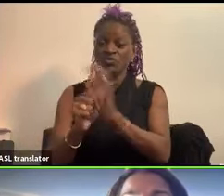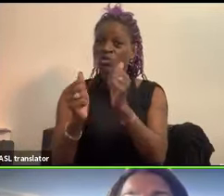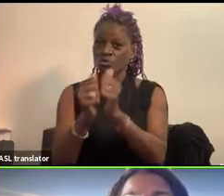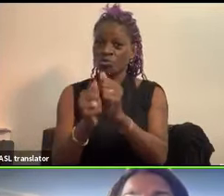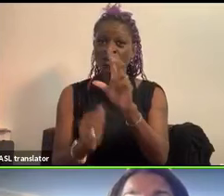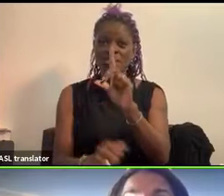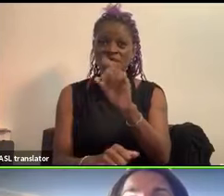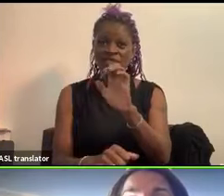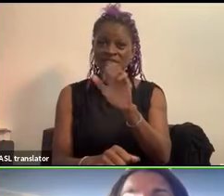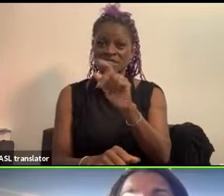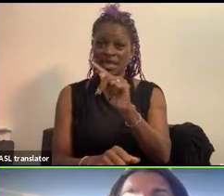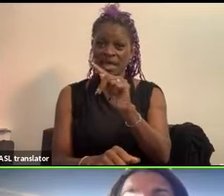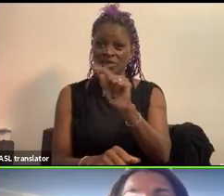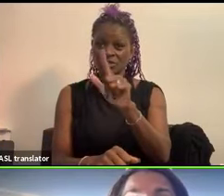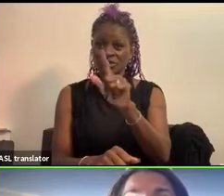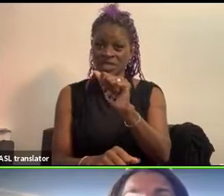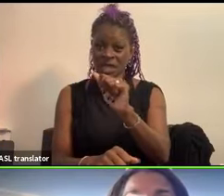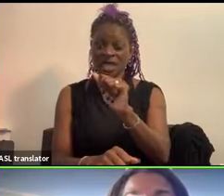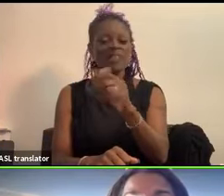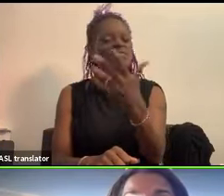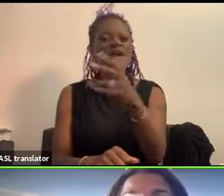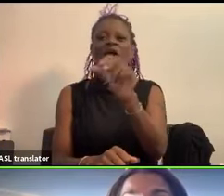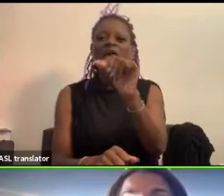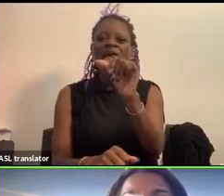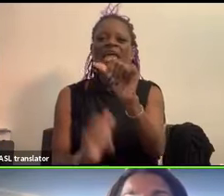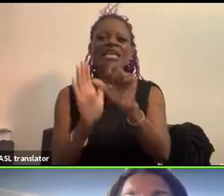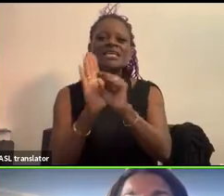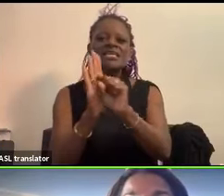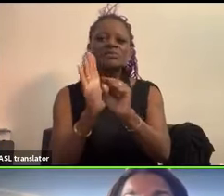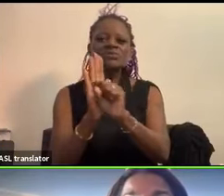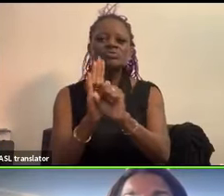asymptomatic and they experienced no long term health impacts.